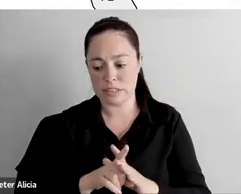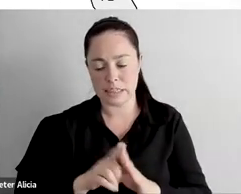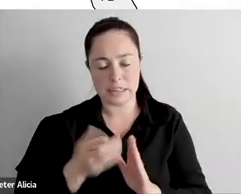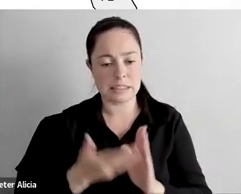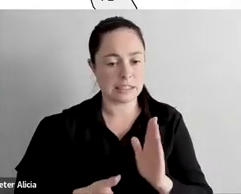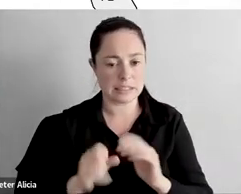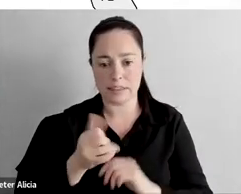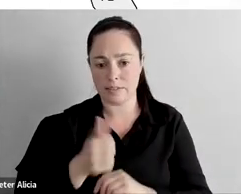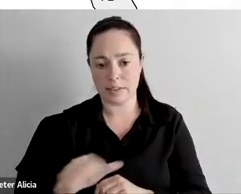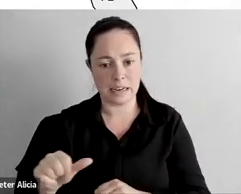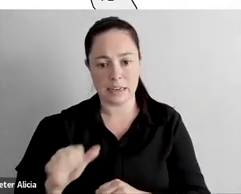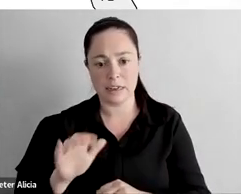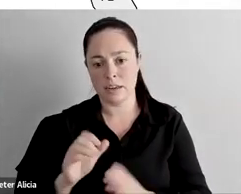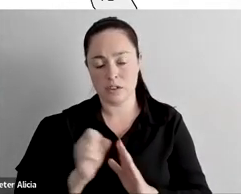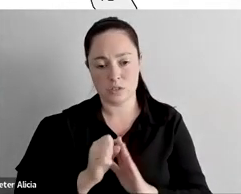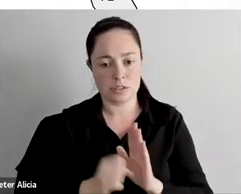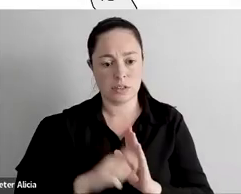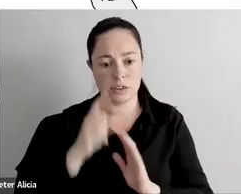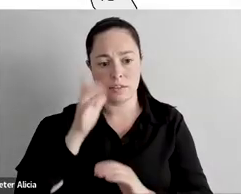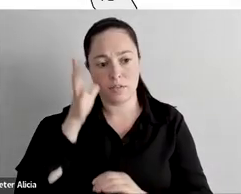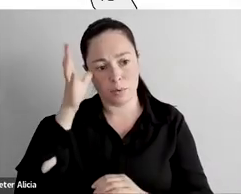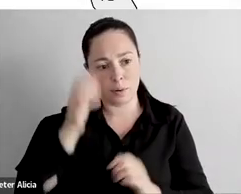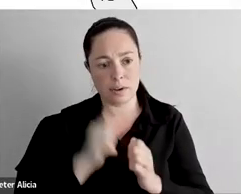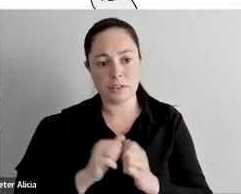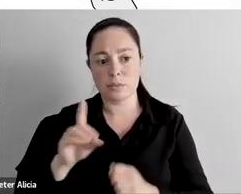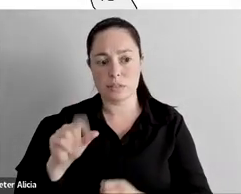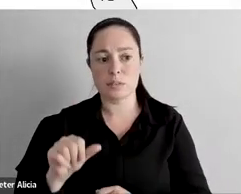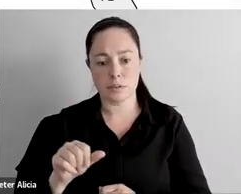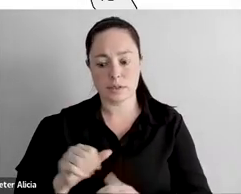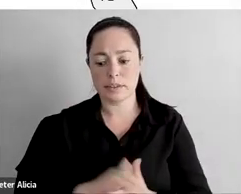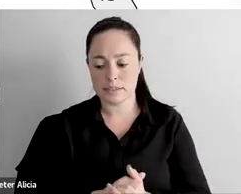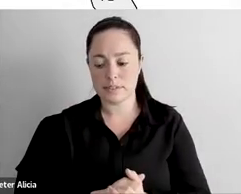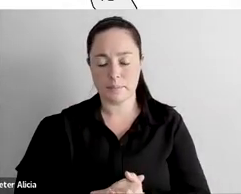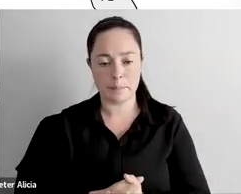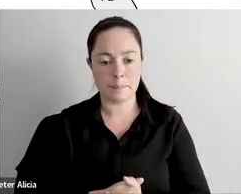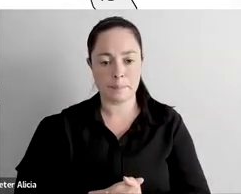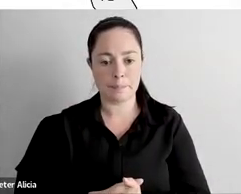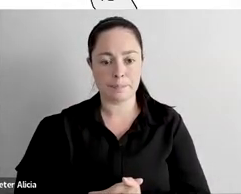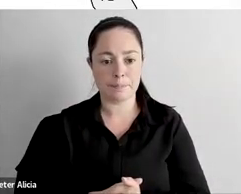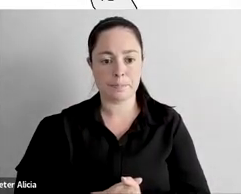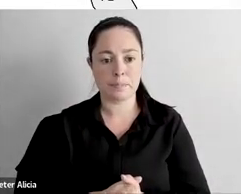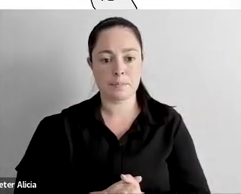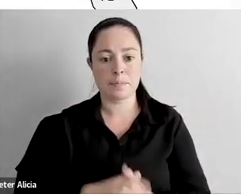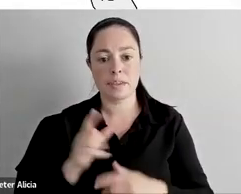in your state for parents with disabilities. And as I scroll over these, you can see